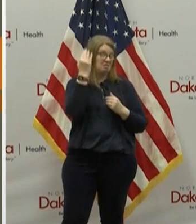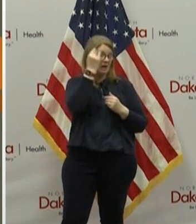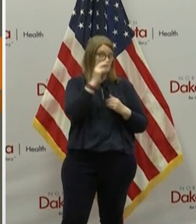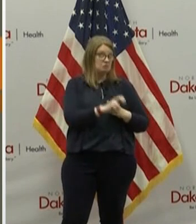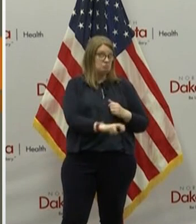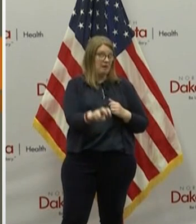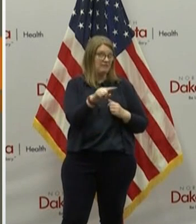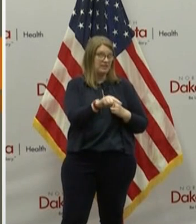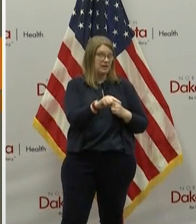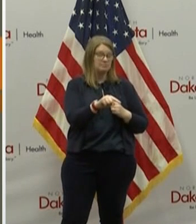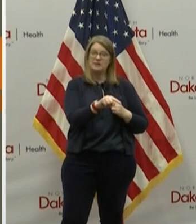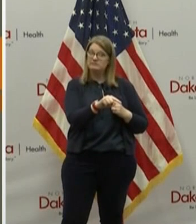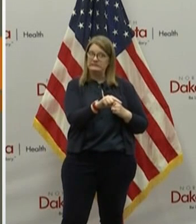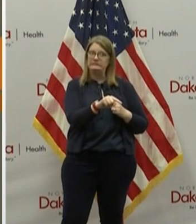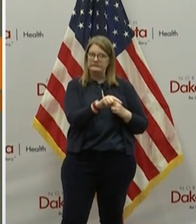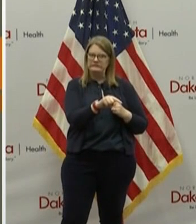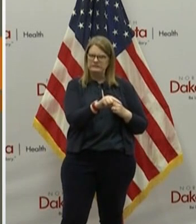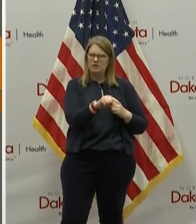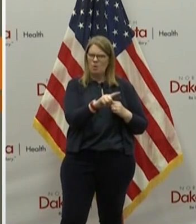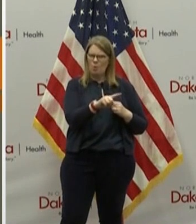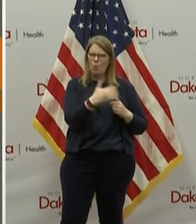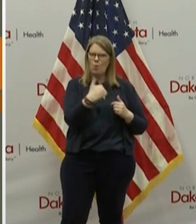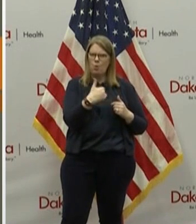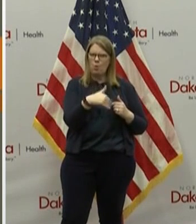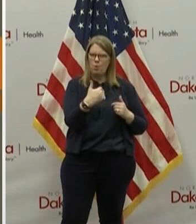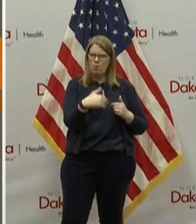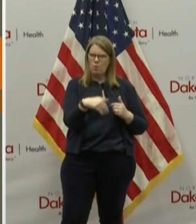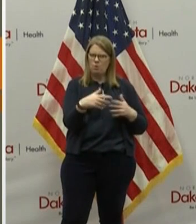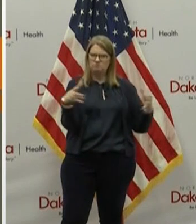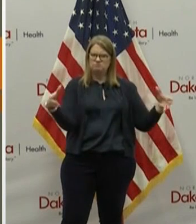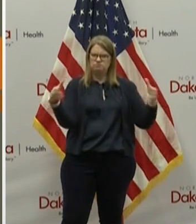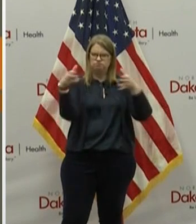DAKOTA.